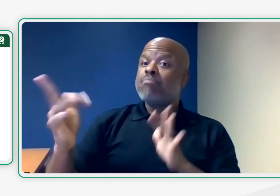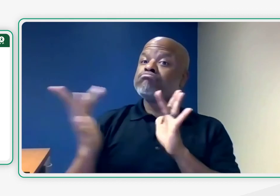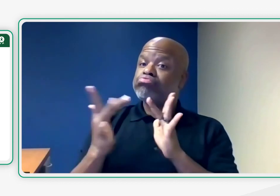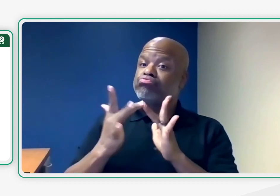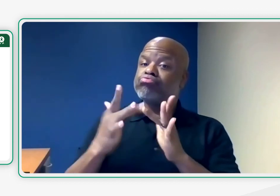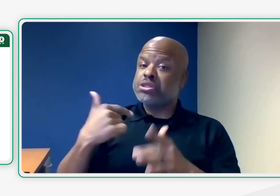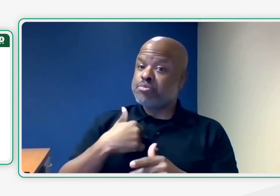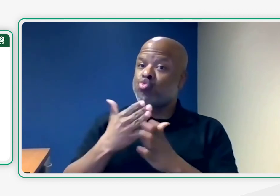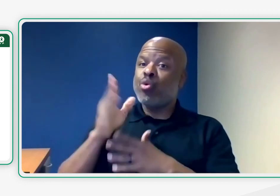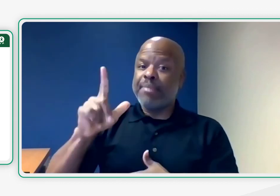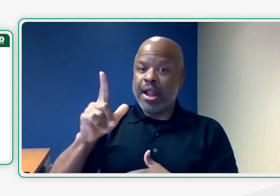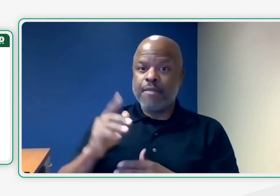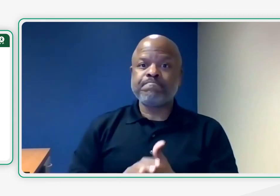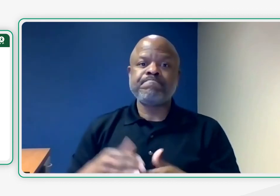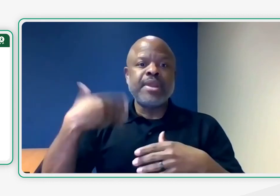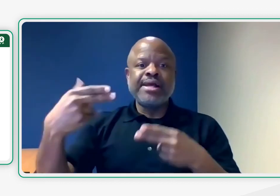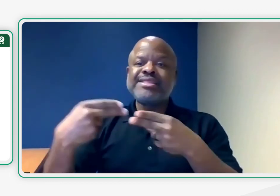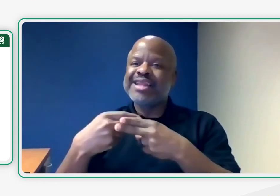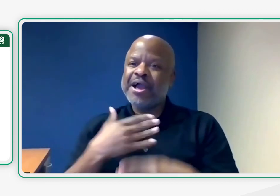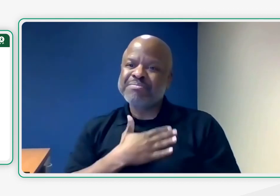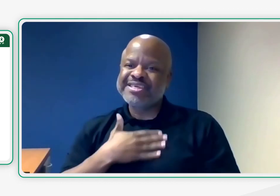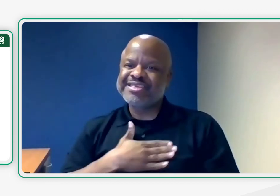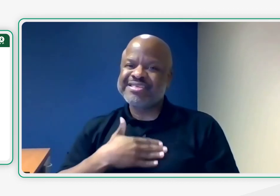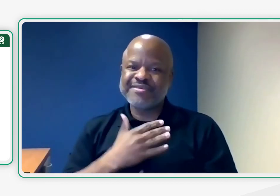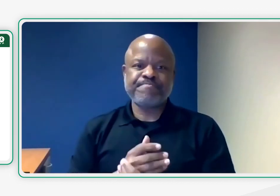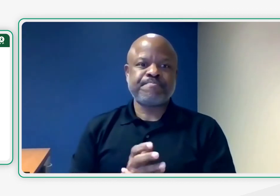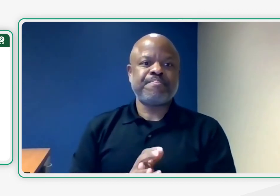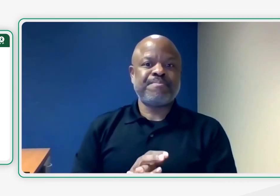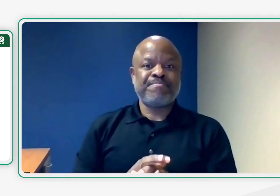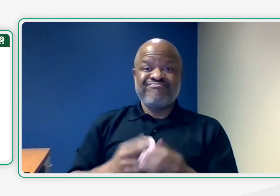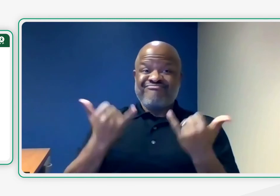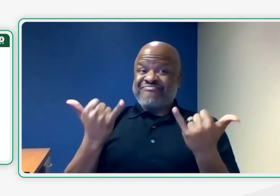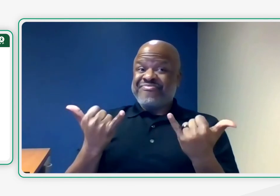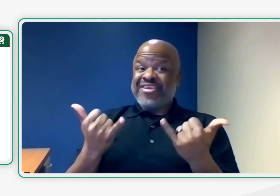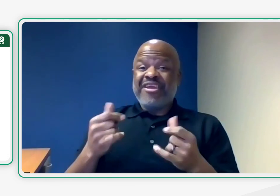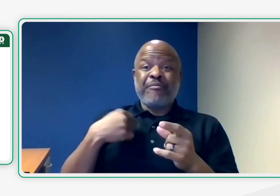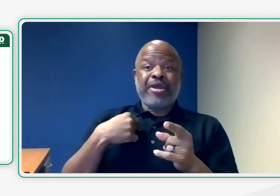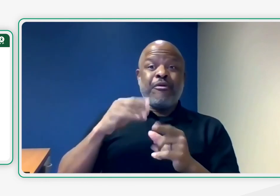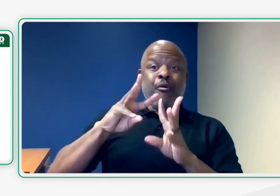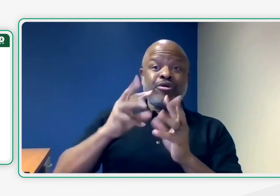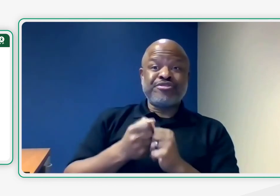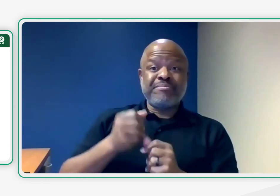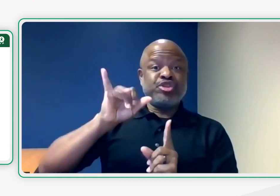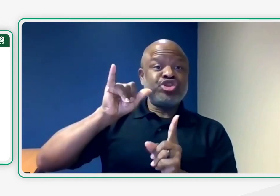also able to contact me via email, which is pretty cool. It's alex.jones1848@gmail.com.